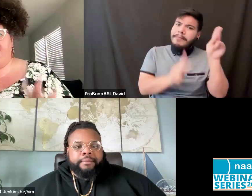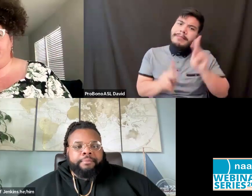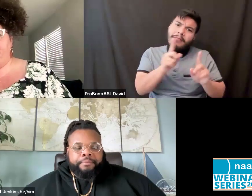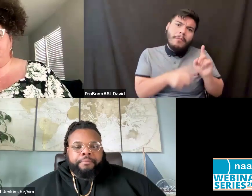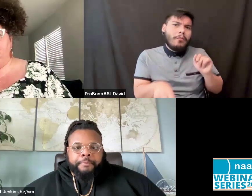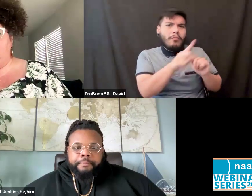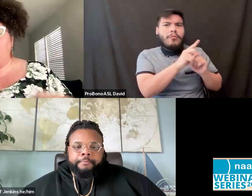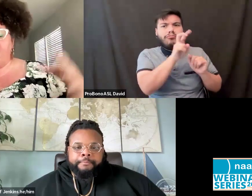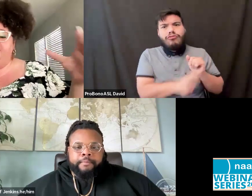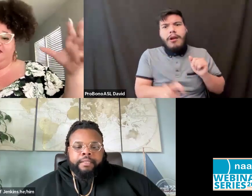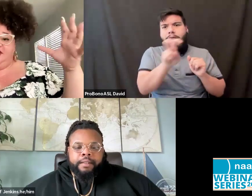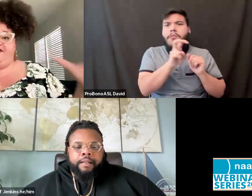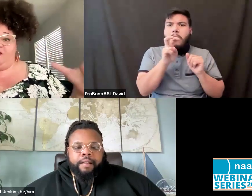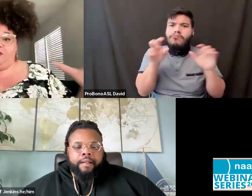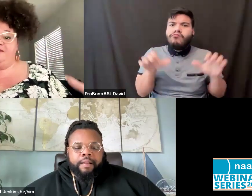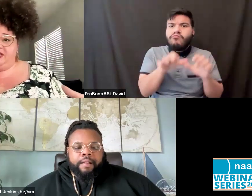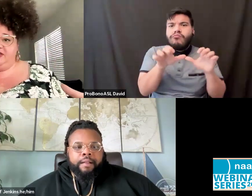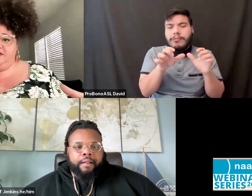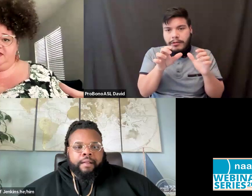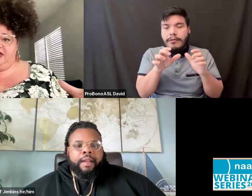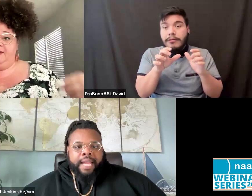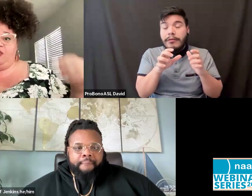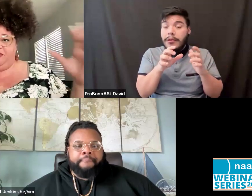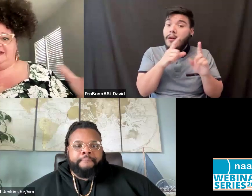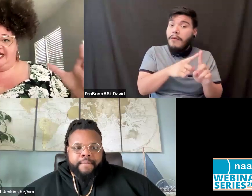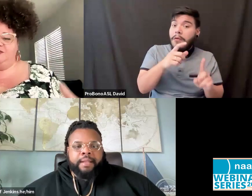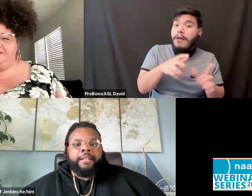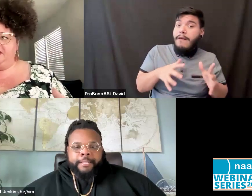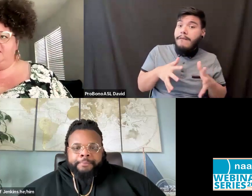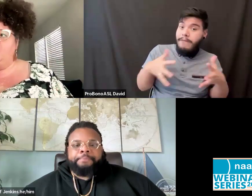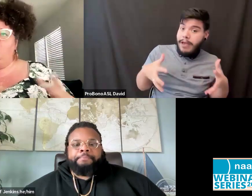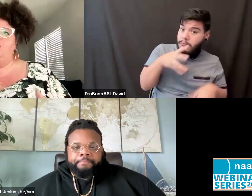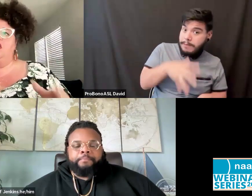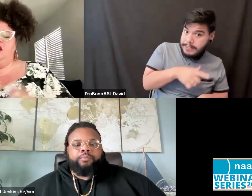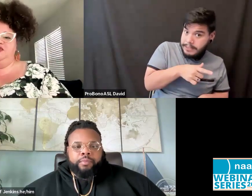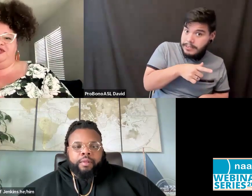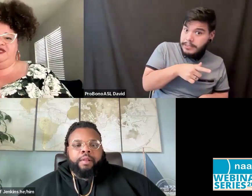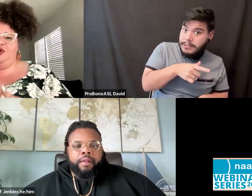things are very focused on fat women, size women, or are doing things